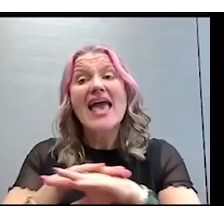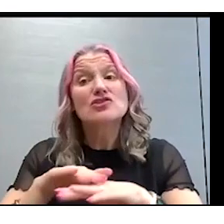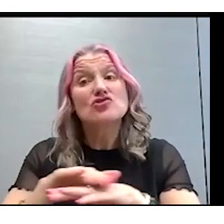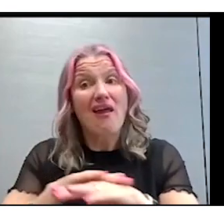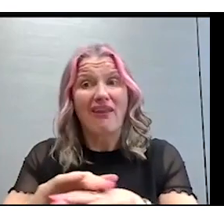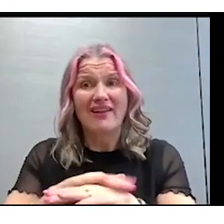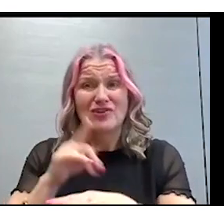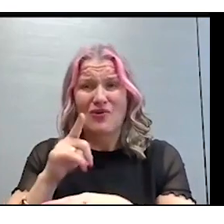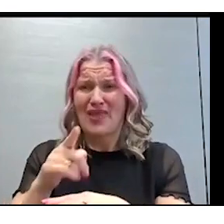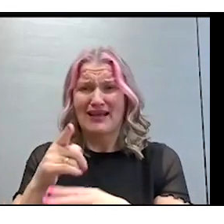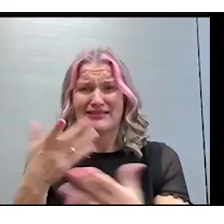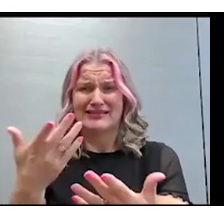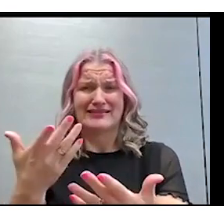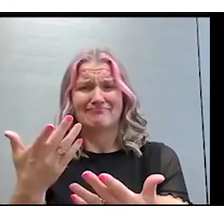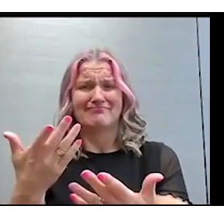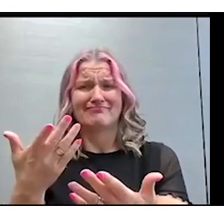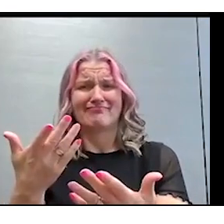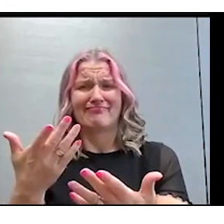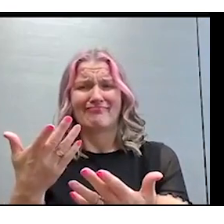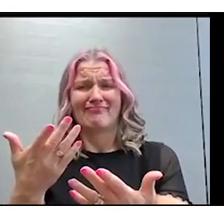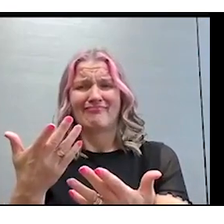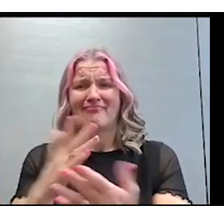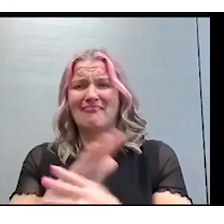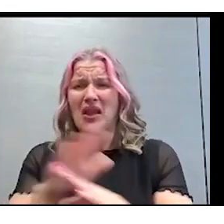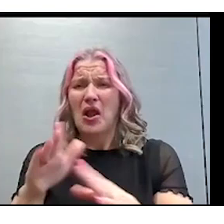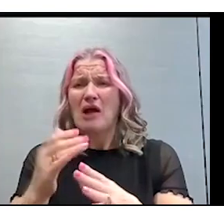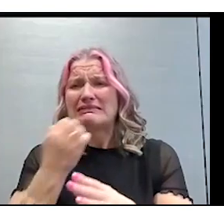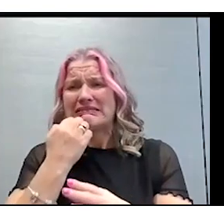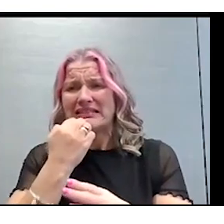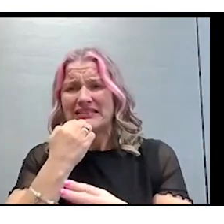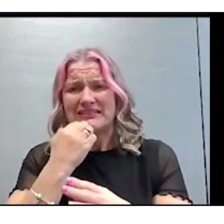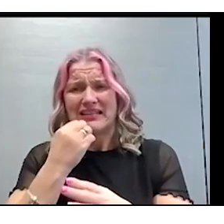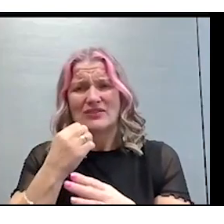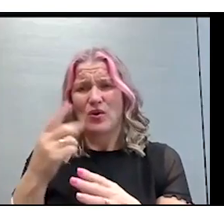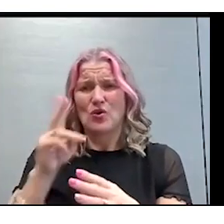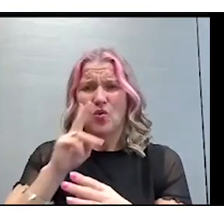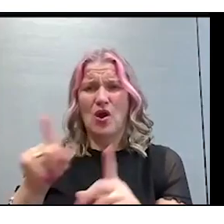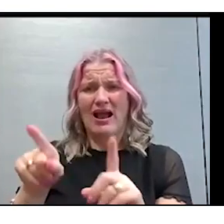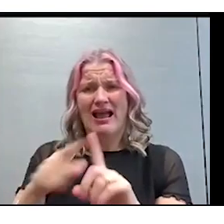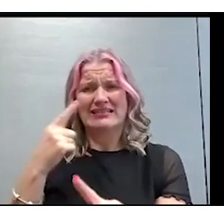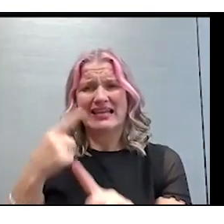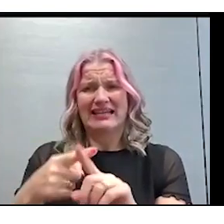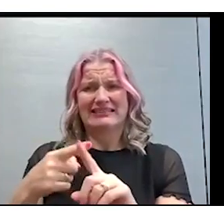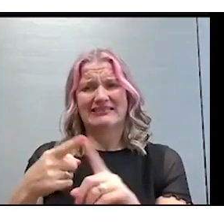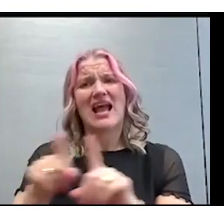So, this is also erasing the reality of data and statistics when it comes to executives and women.